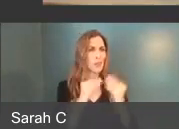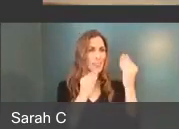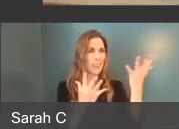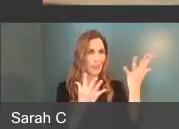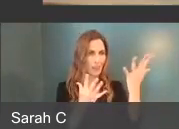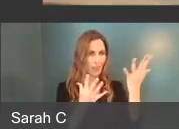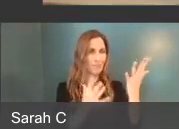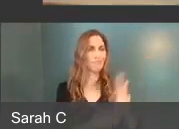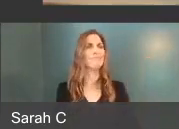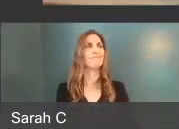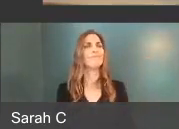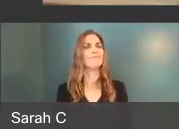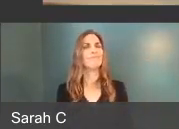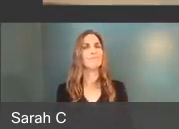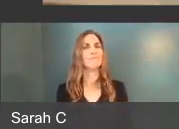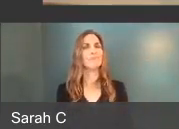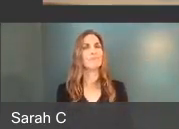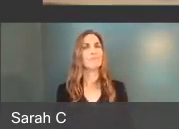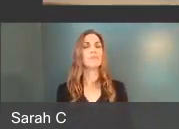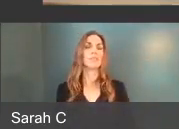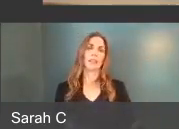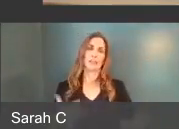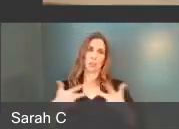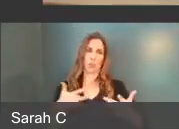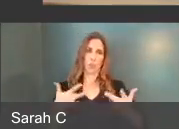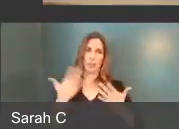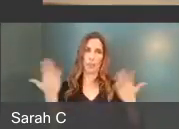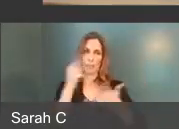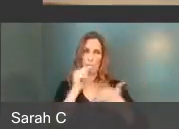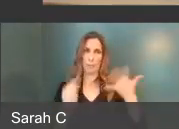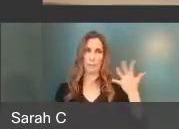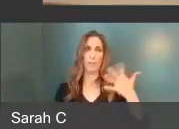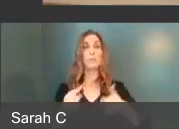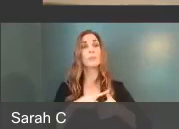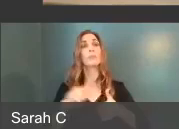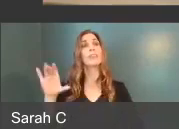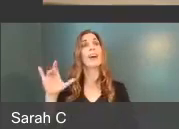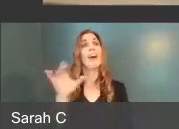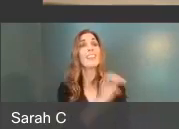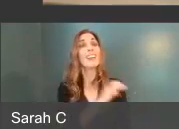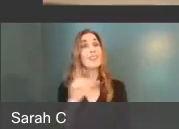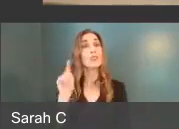I have the following concerns. When the, when the clinical trials were done with the two vaccines